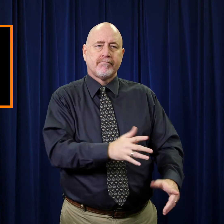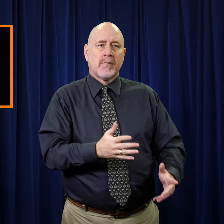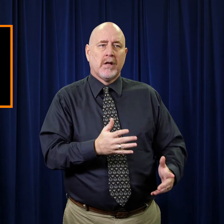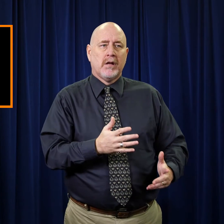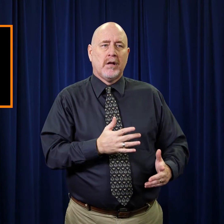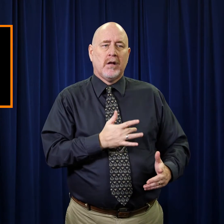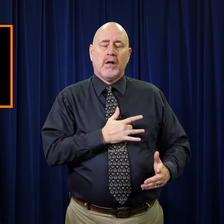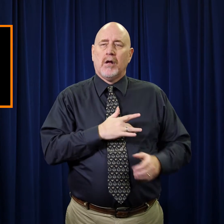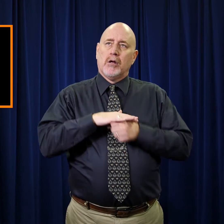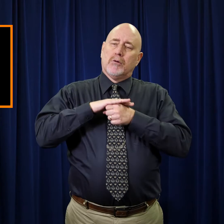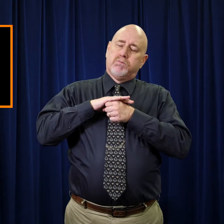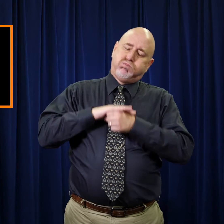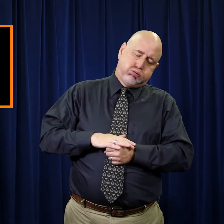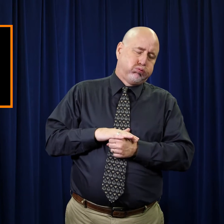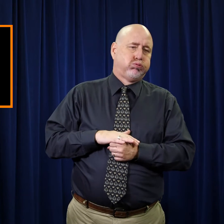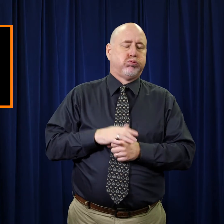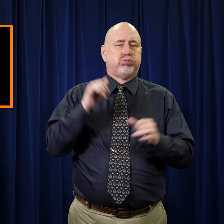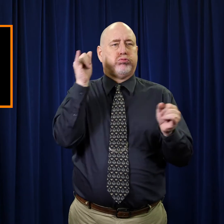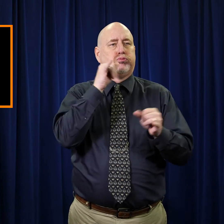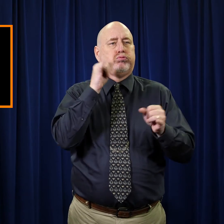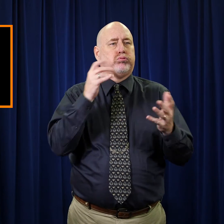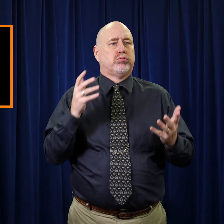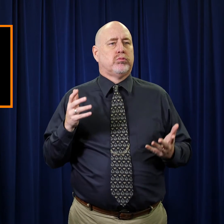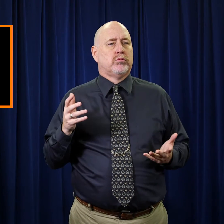that Moses was under a tremendous amount of pressure.